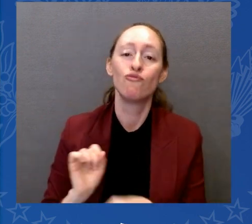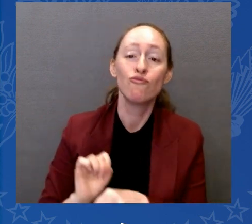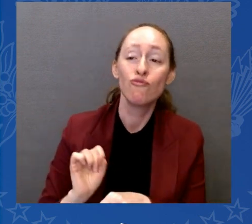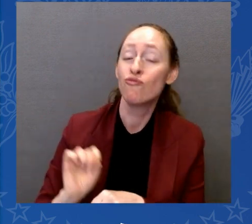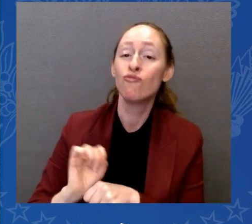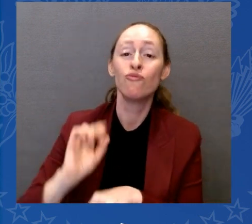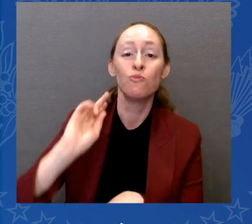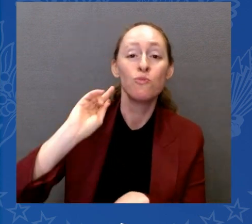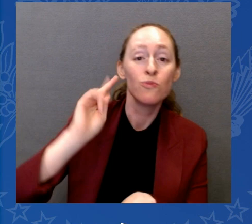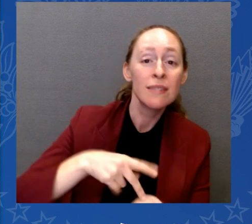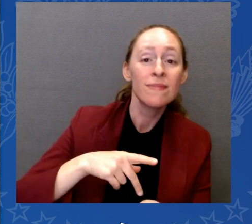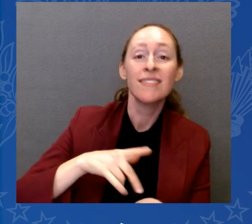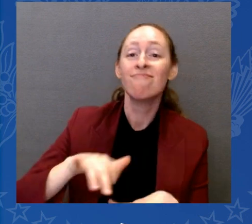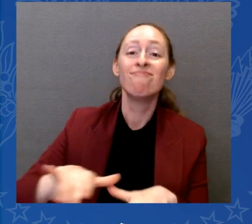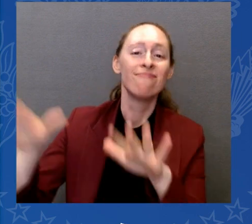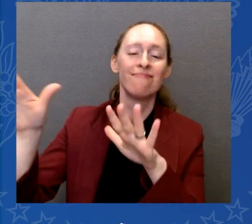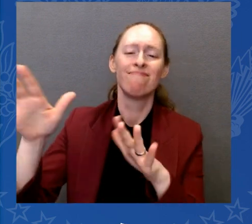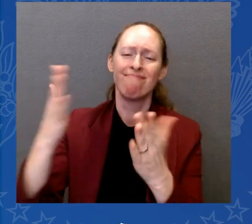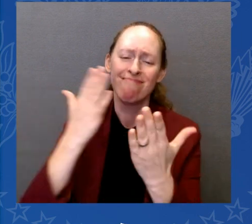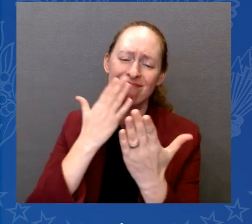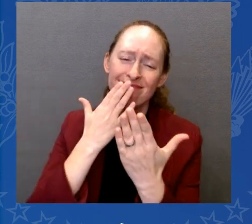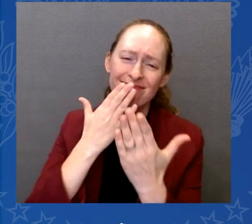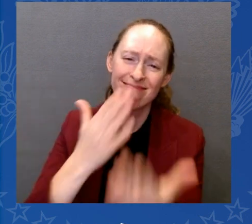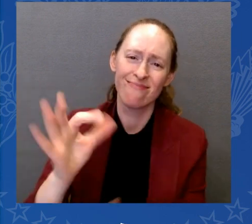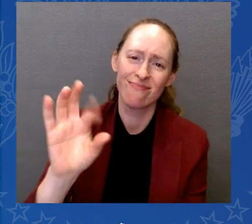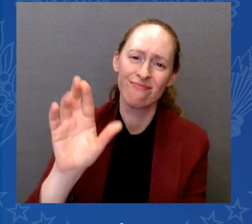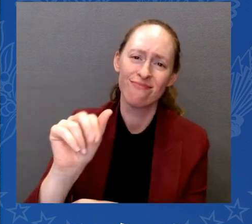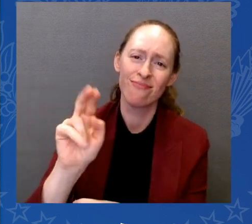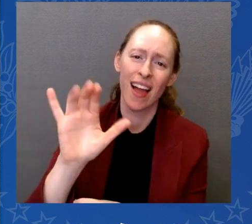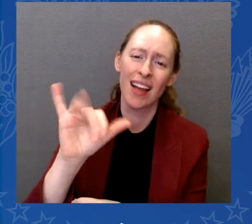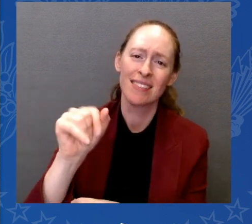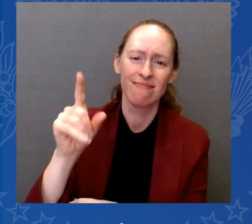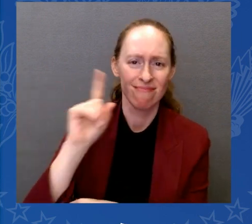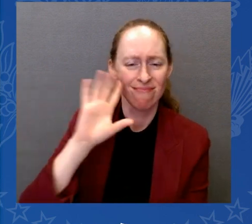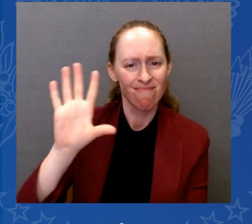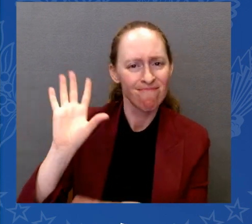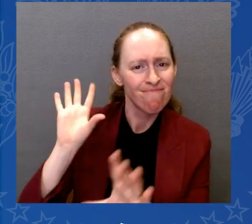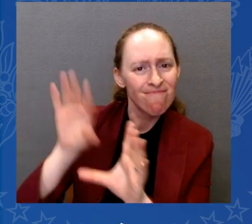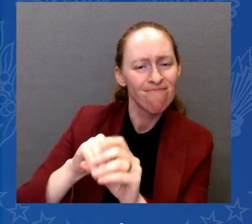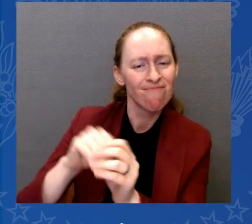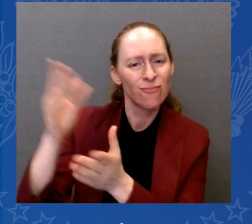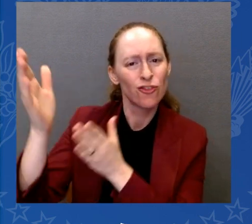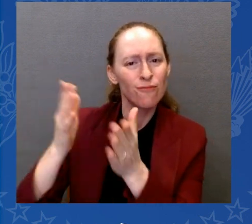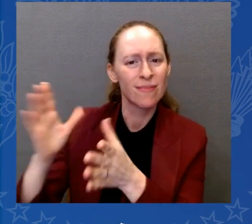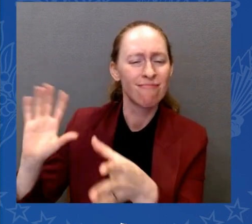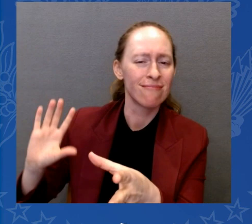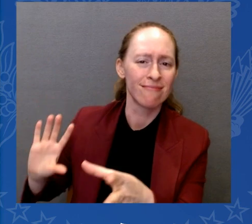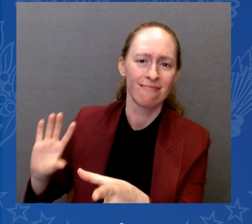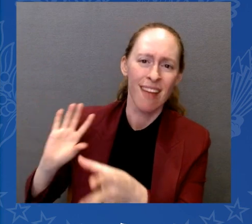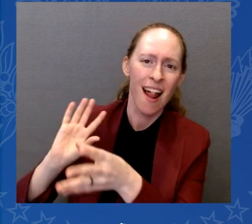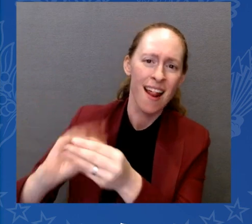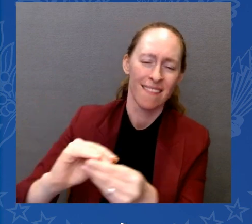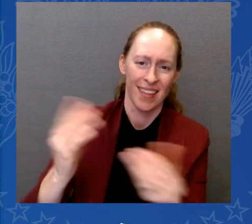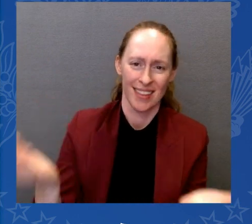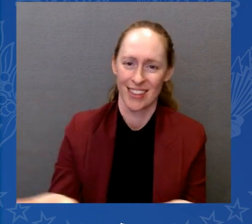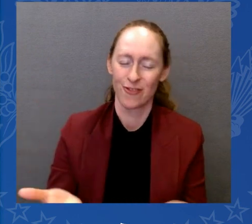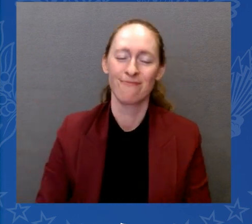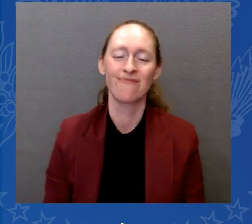Thank you. He's also joined by another 10th Mountain Division man,